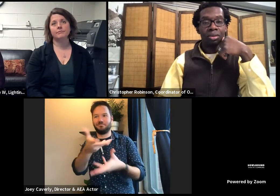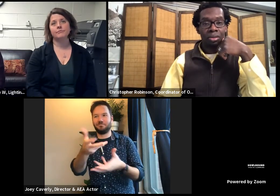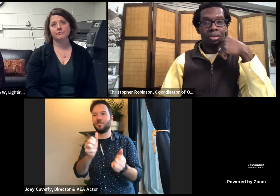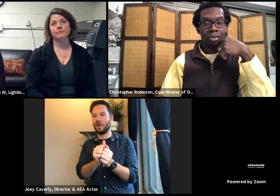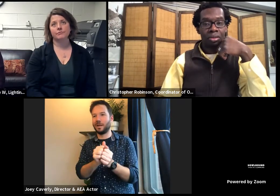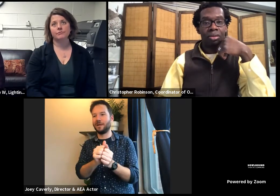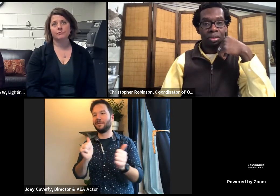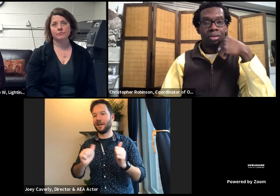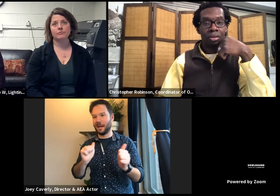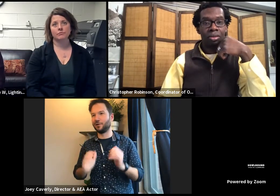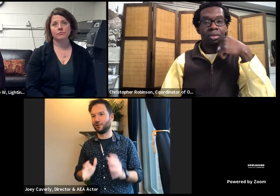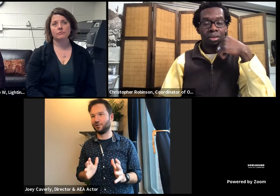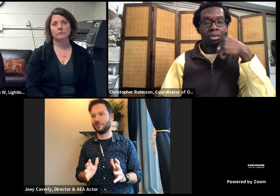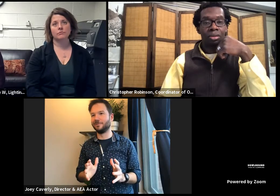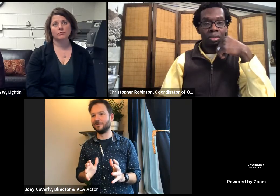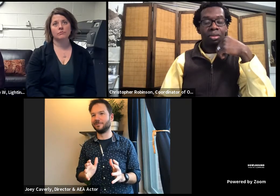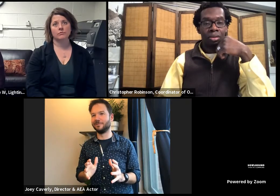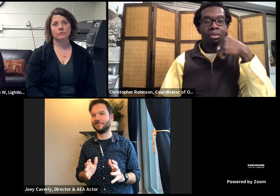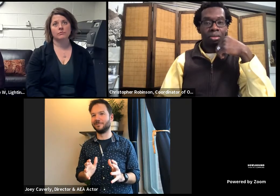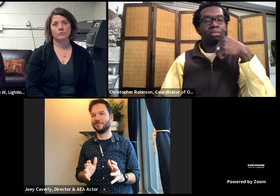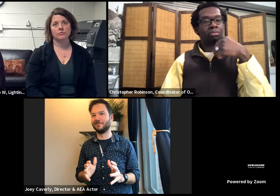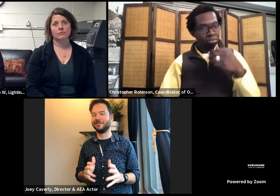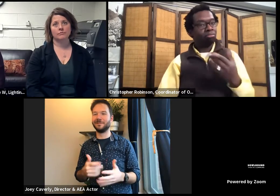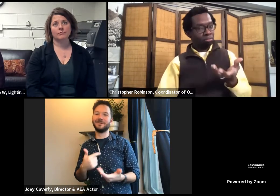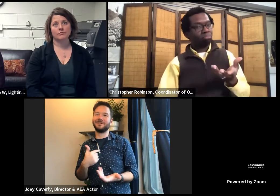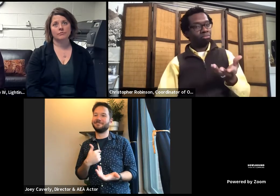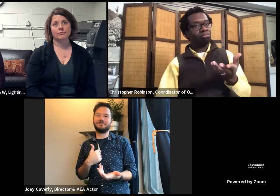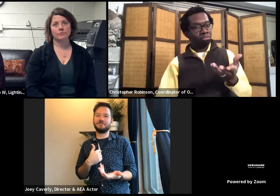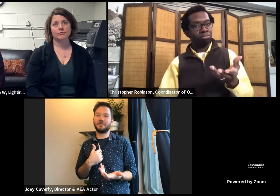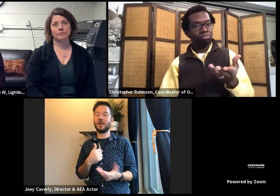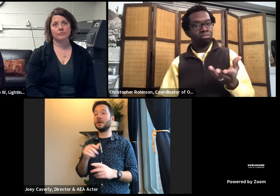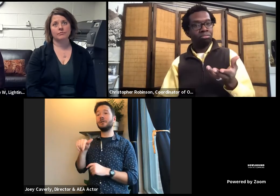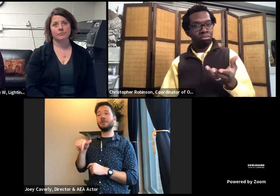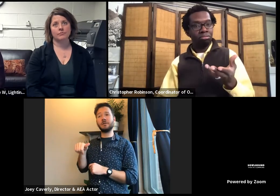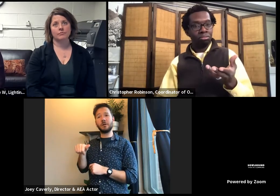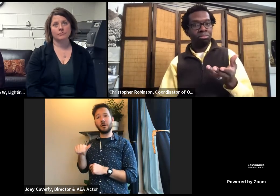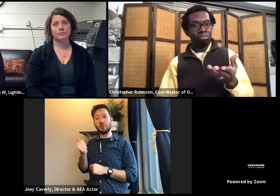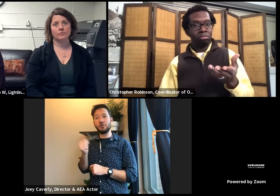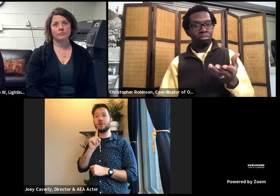to actually go onto the stage with the actors to gain their attention.